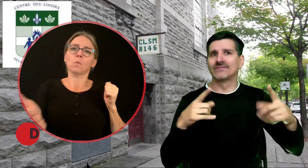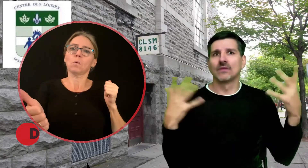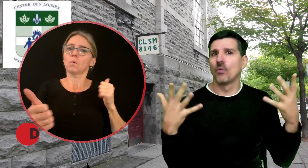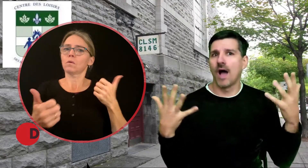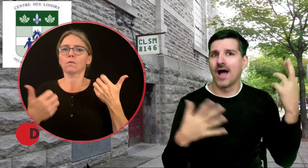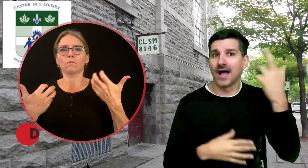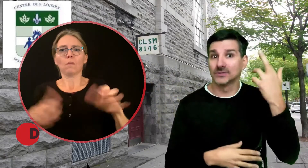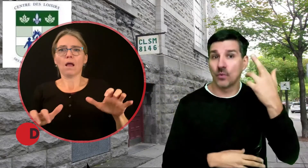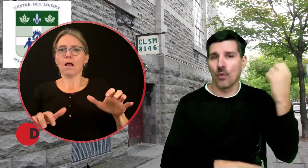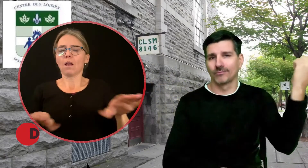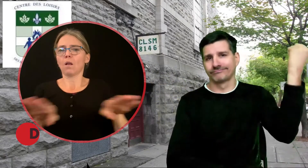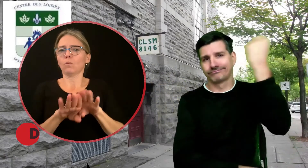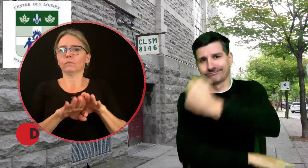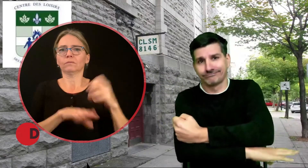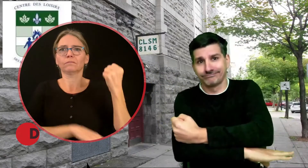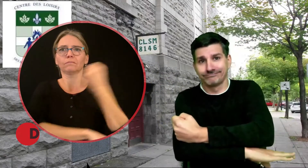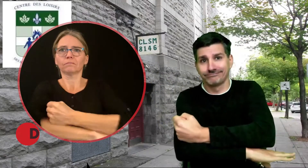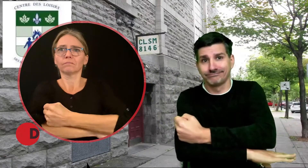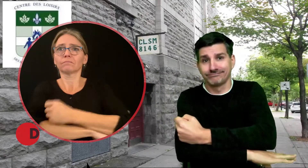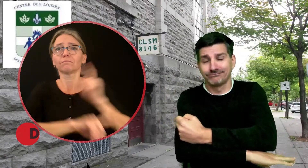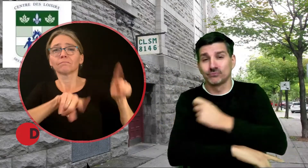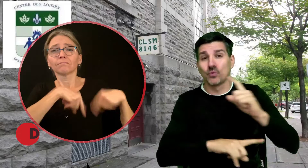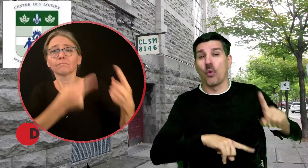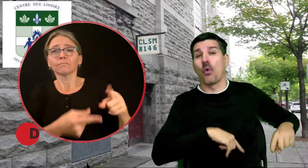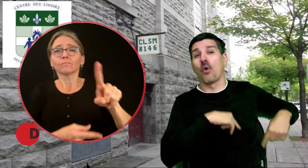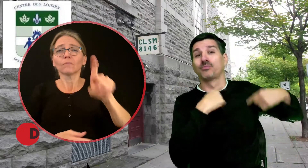The reason is that it is in danger of collapse.